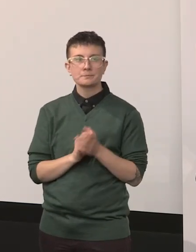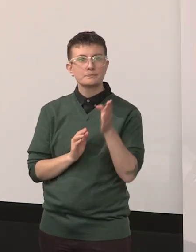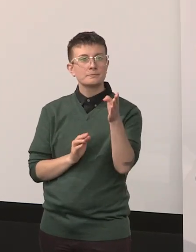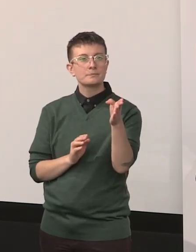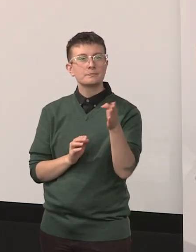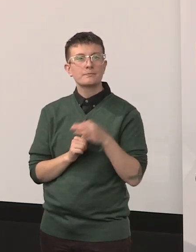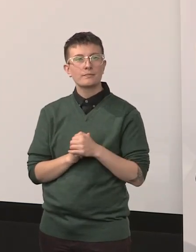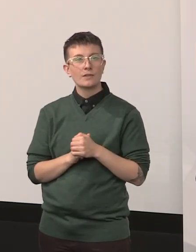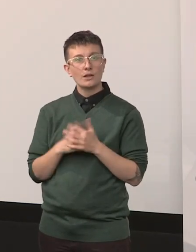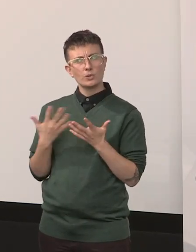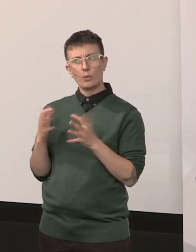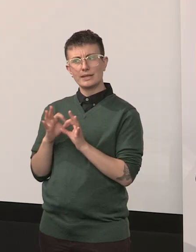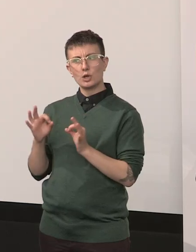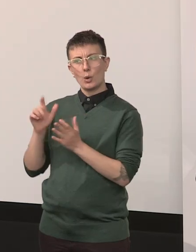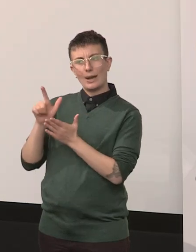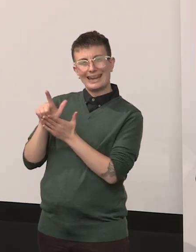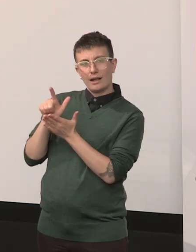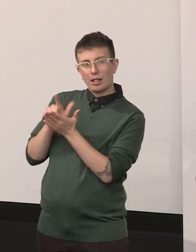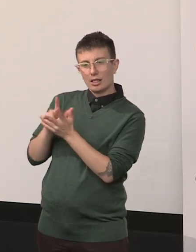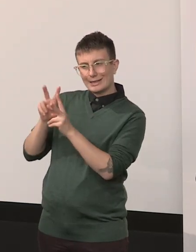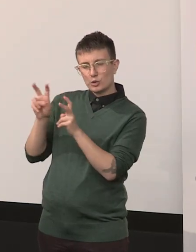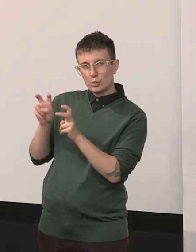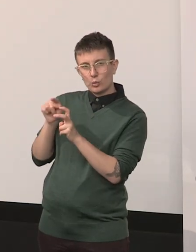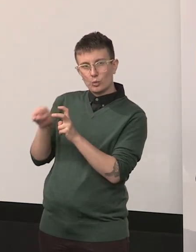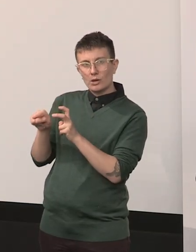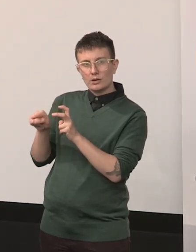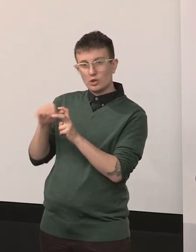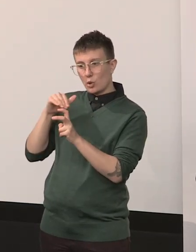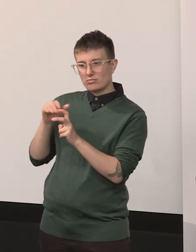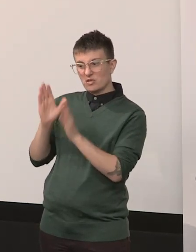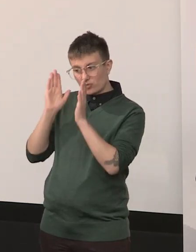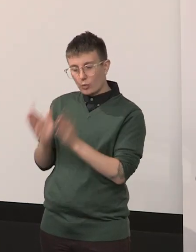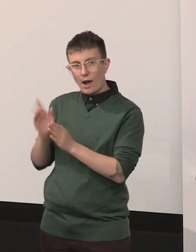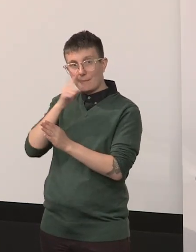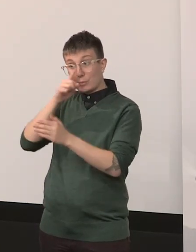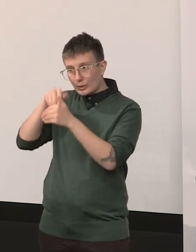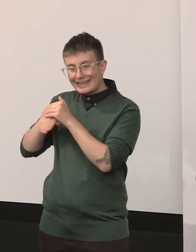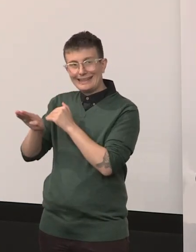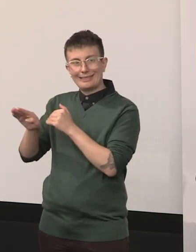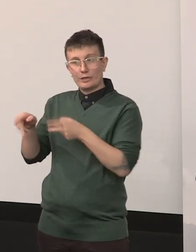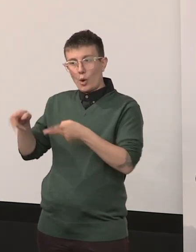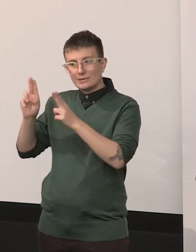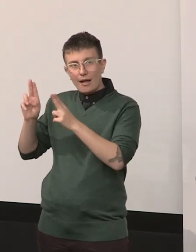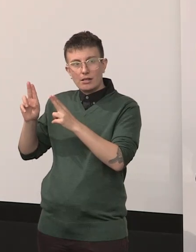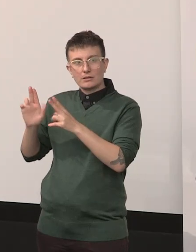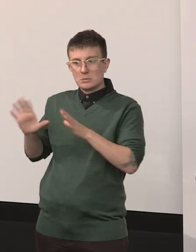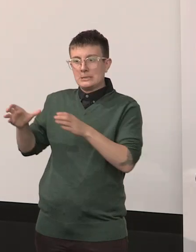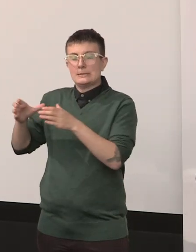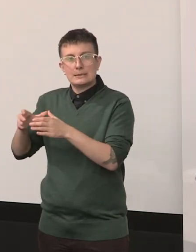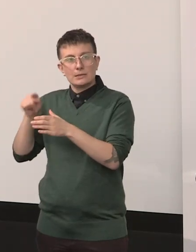assessed depending on the circumstances. There's no legal authority issue with requiring people within facilities to be tested?